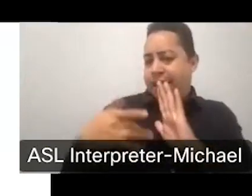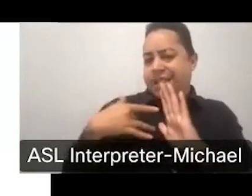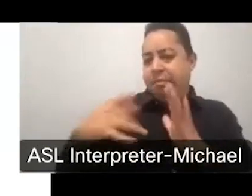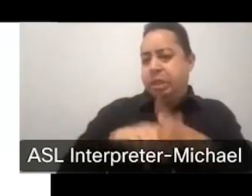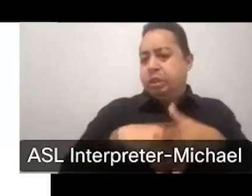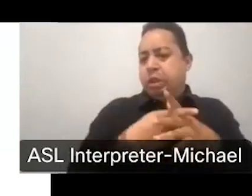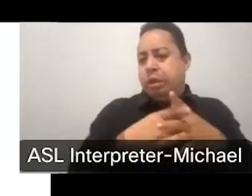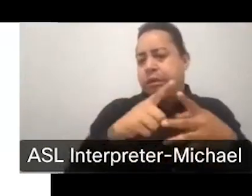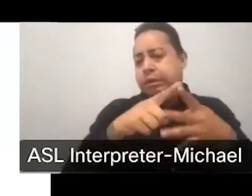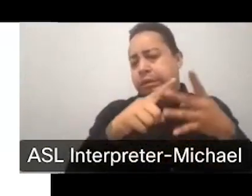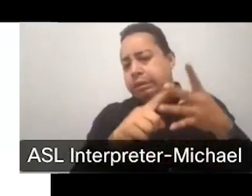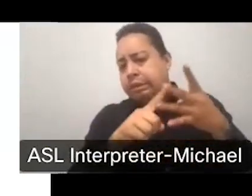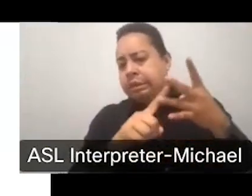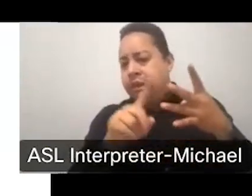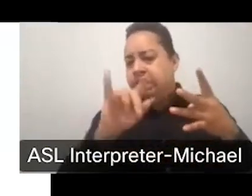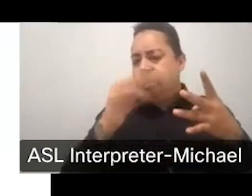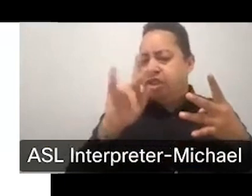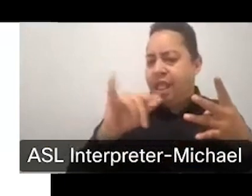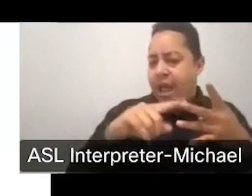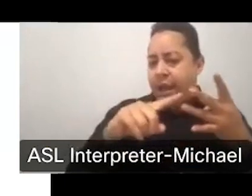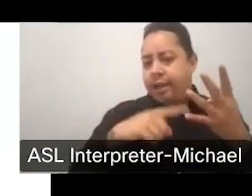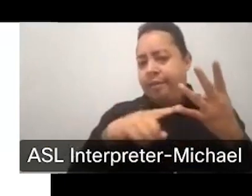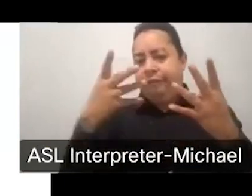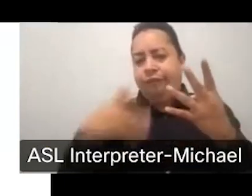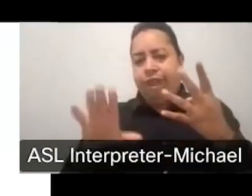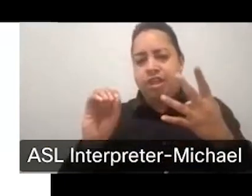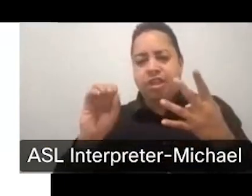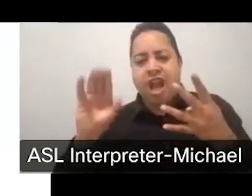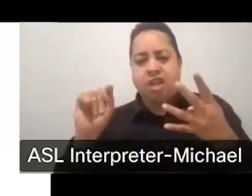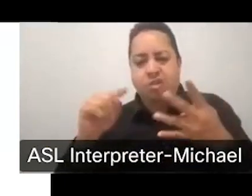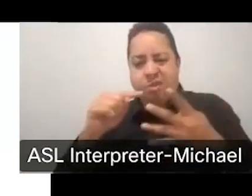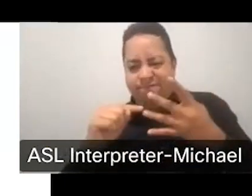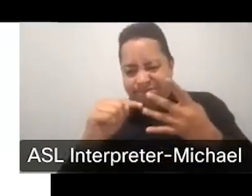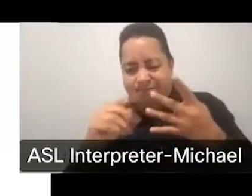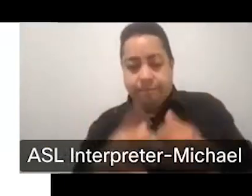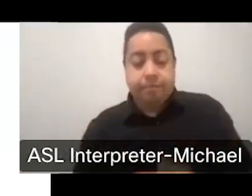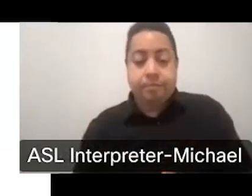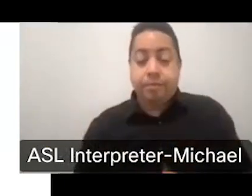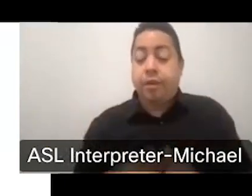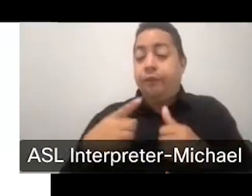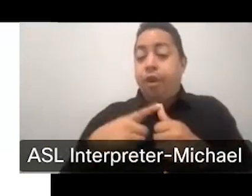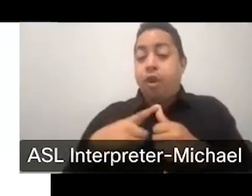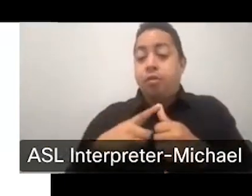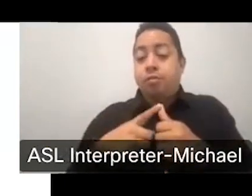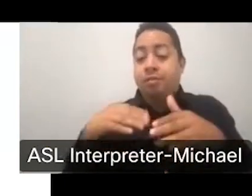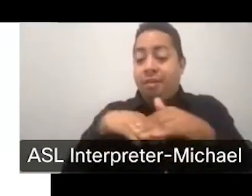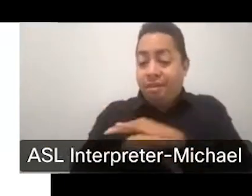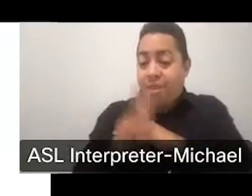During this time, on the website you must first register an account with the WRP, and